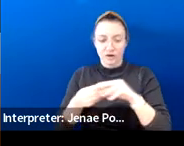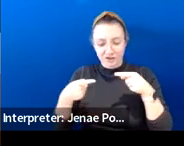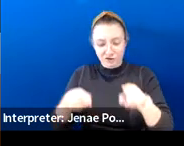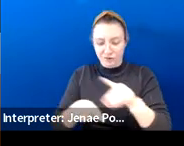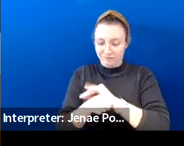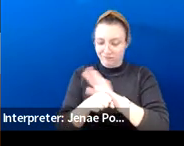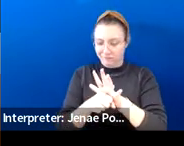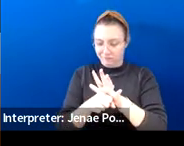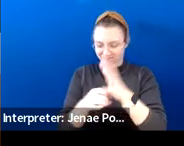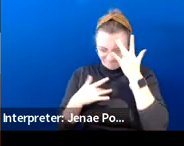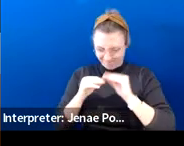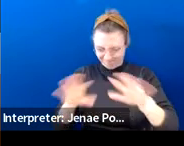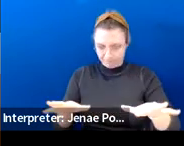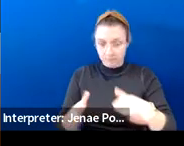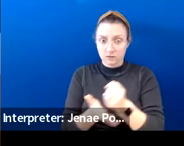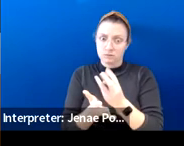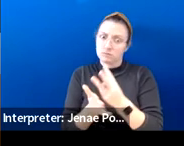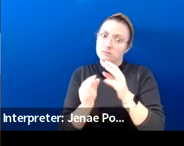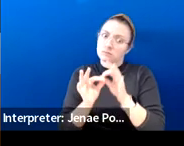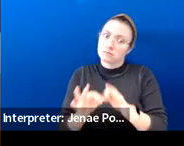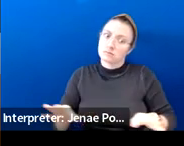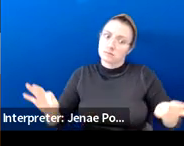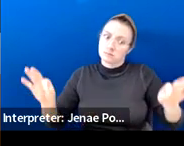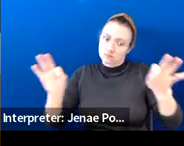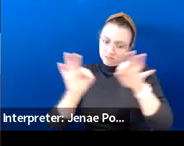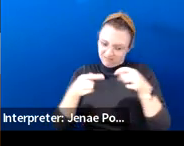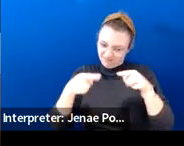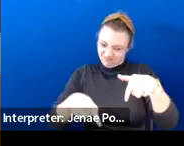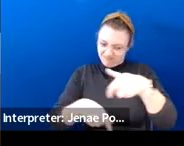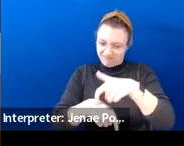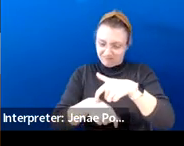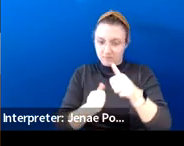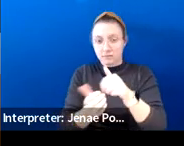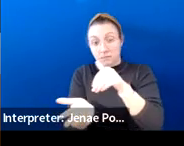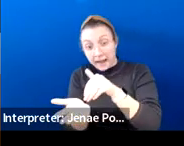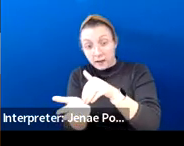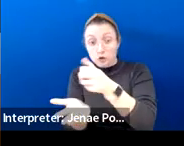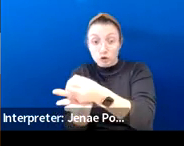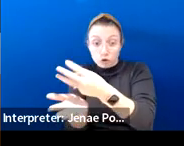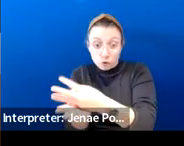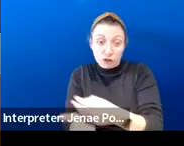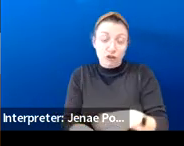Social workers have been essential, especially in this pandemic, with medical, social workers, schools, social workers,